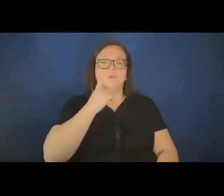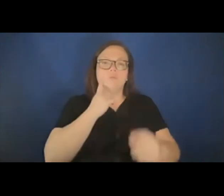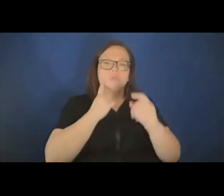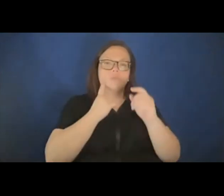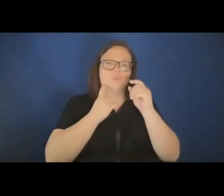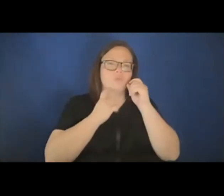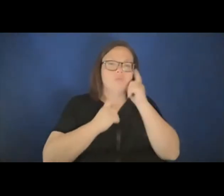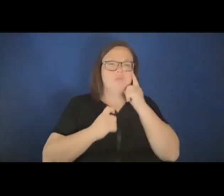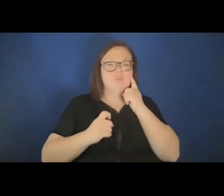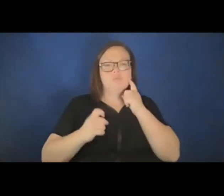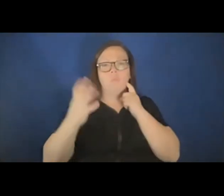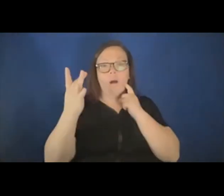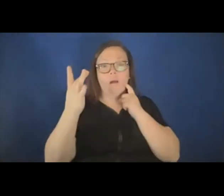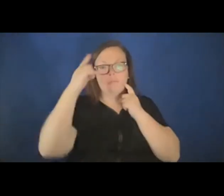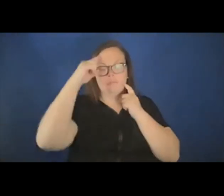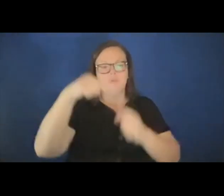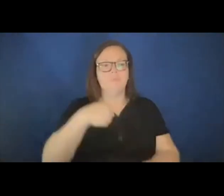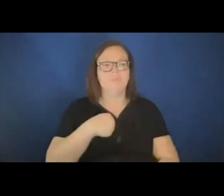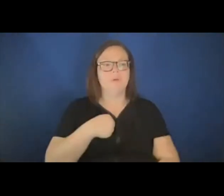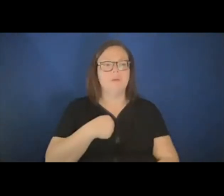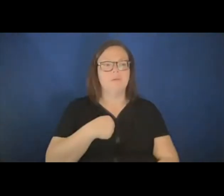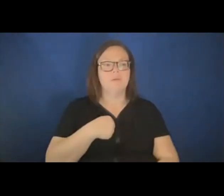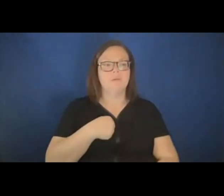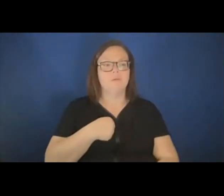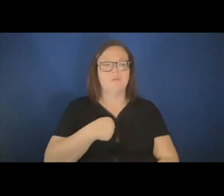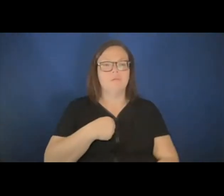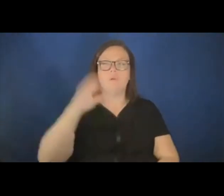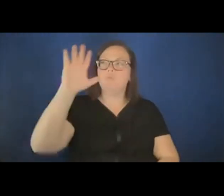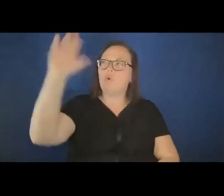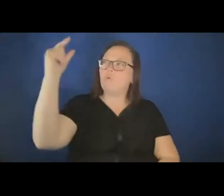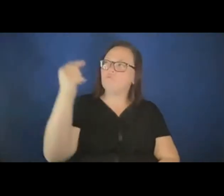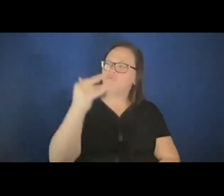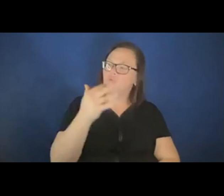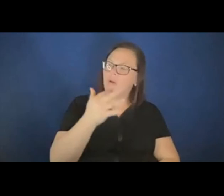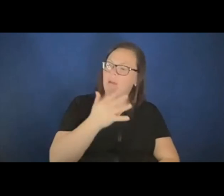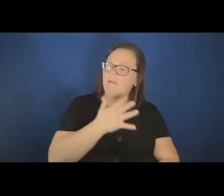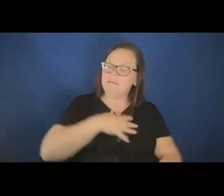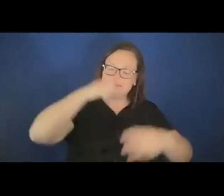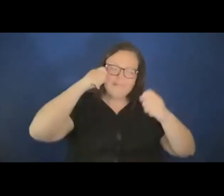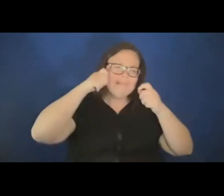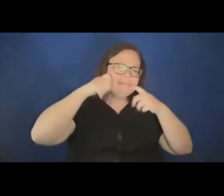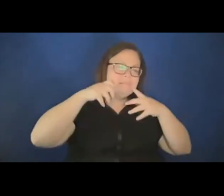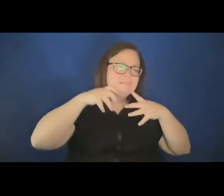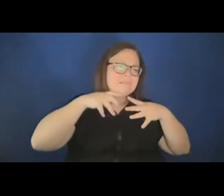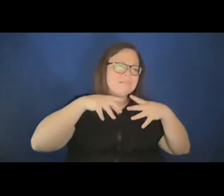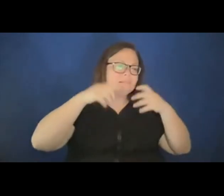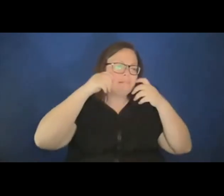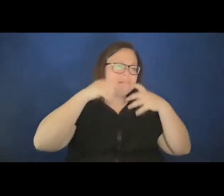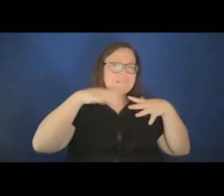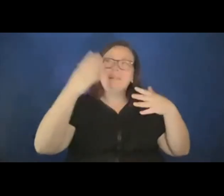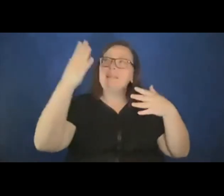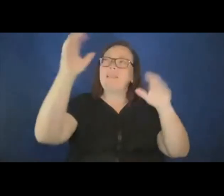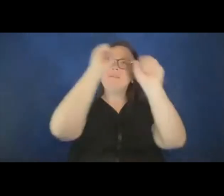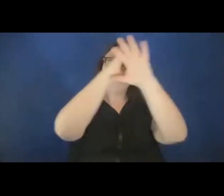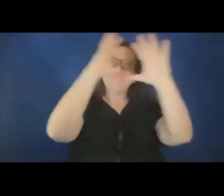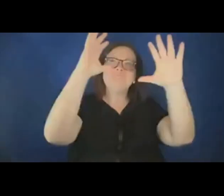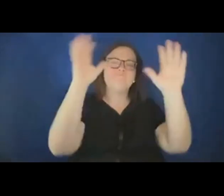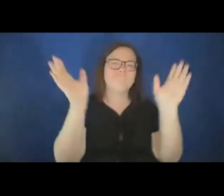down from your throne of grace I did not picture thee